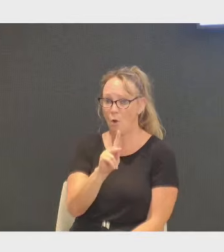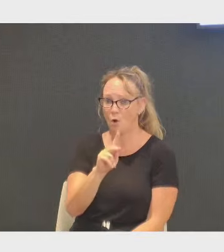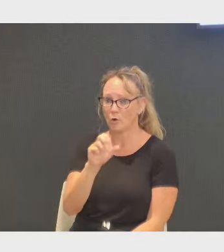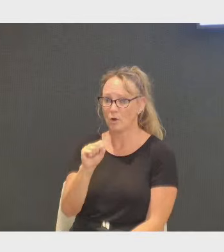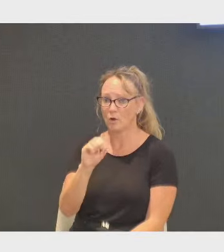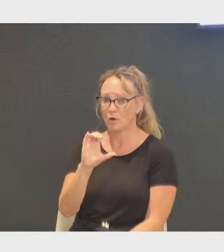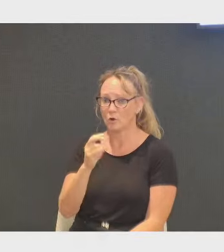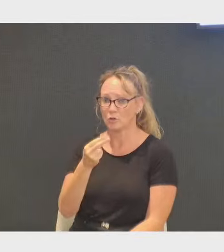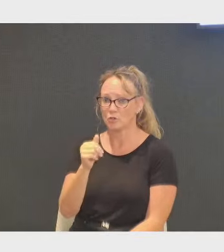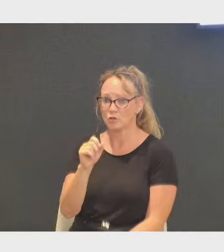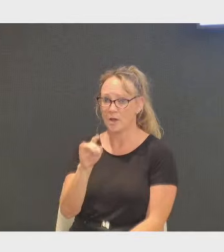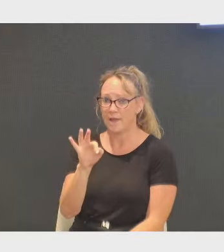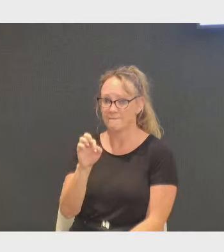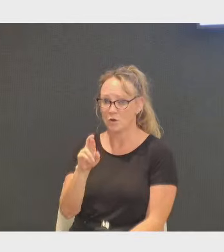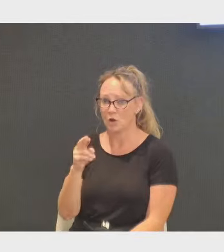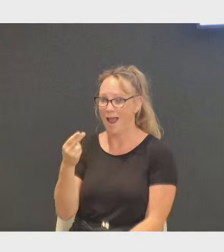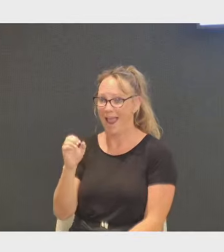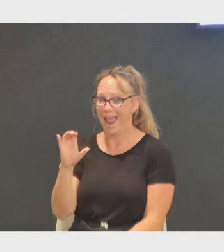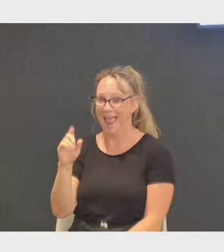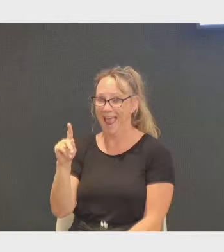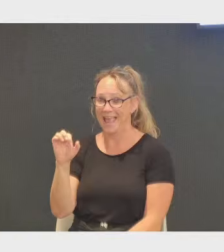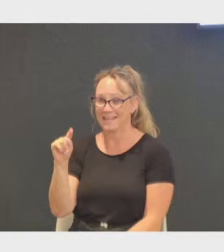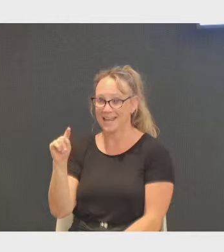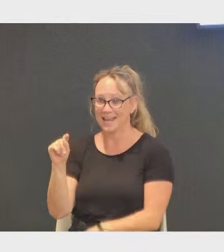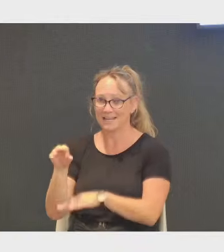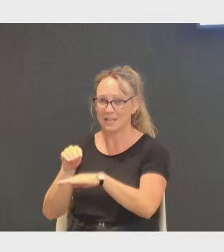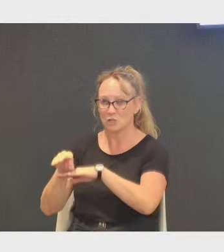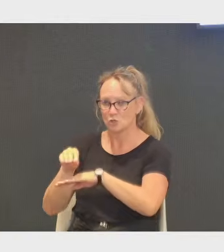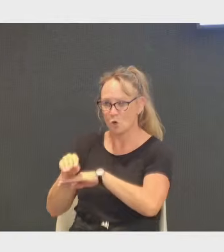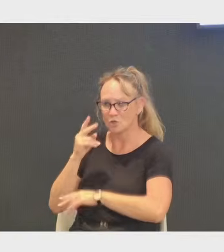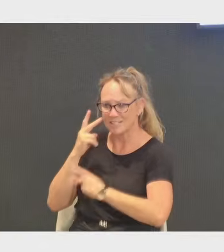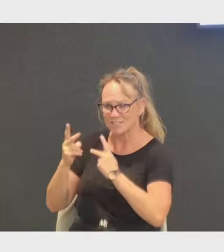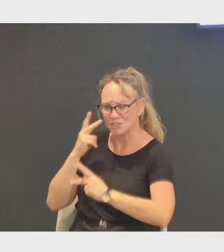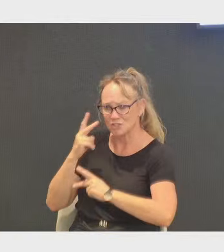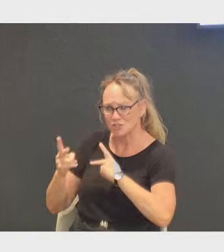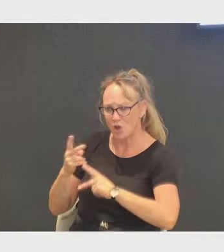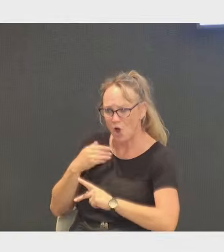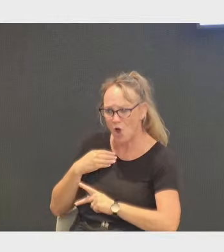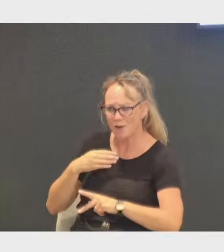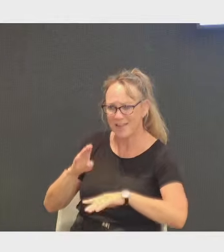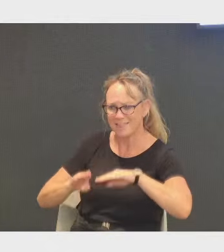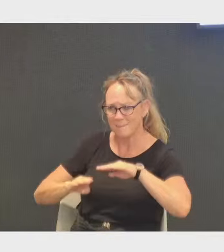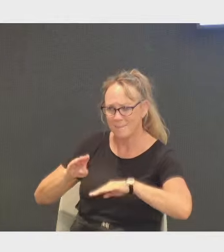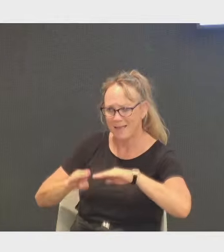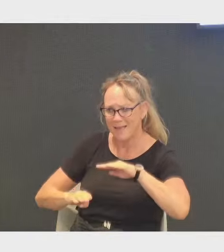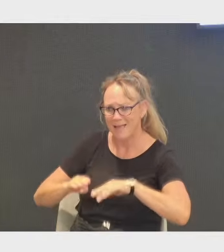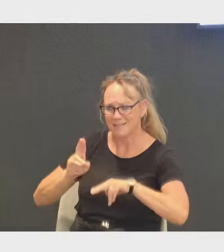noticed significant structural imbalances with the fund balance declining 71% over the course of the